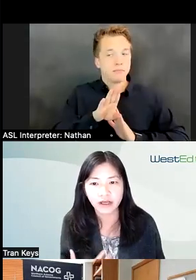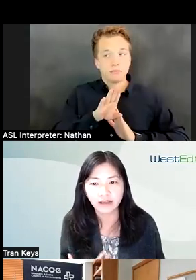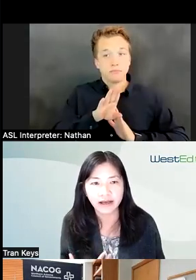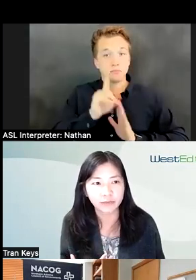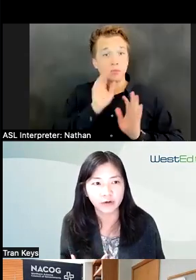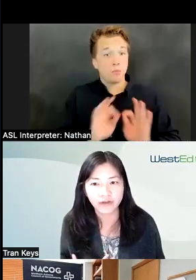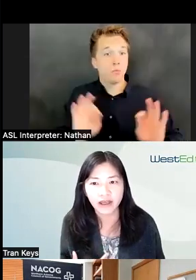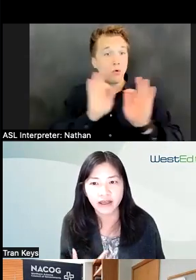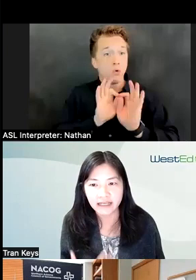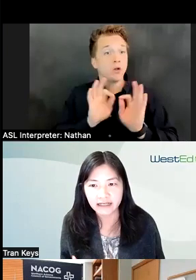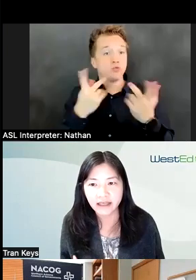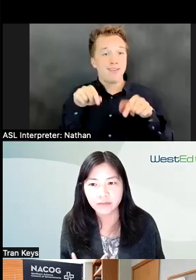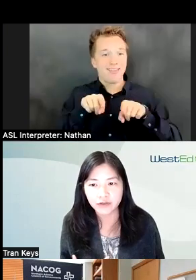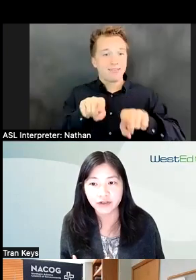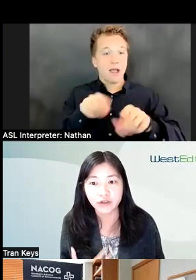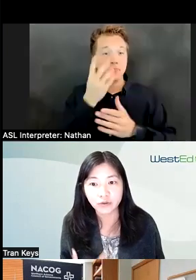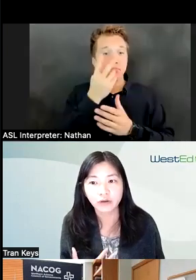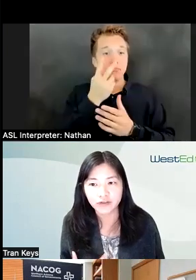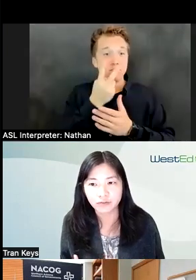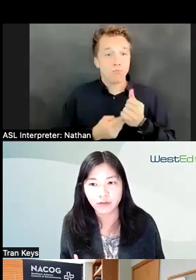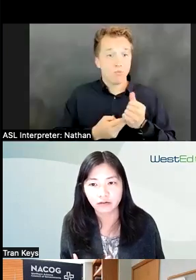align both data and measures to the logic model.